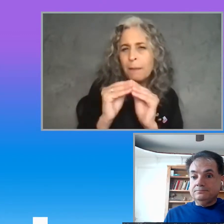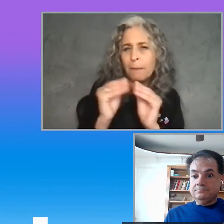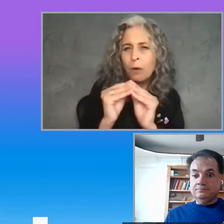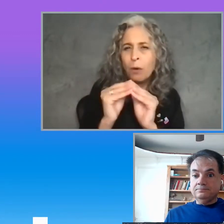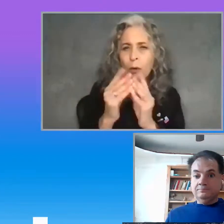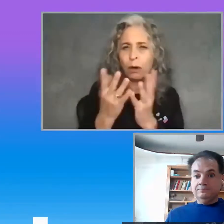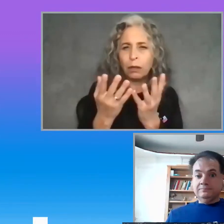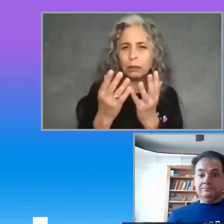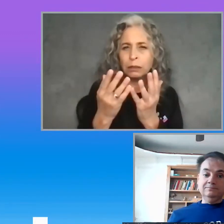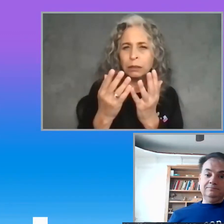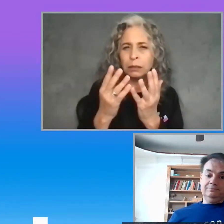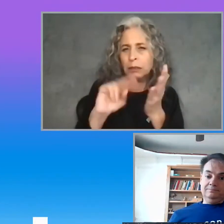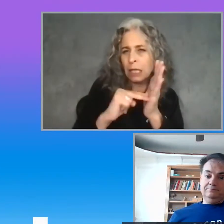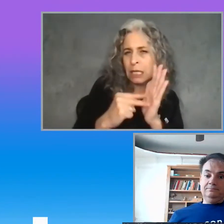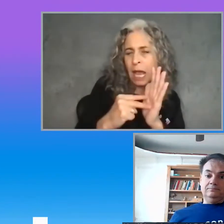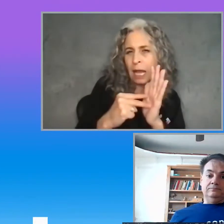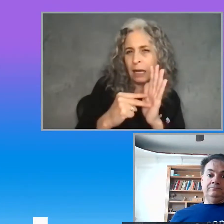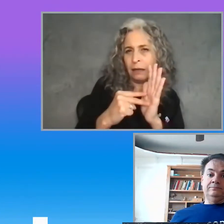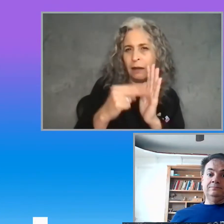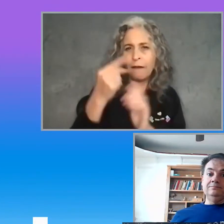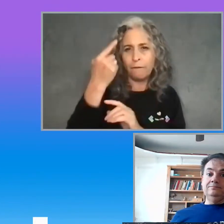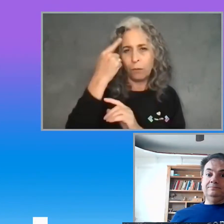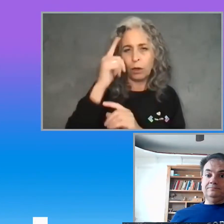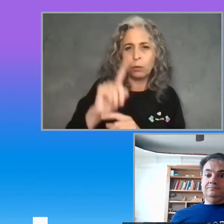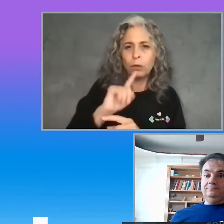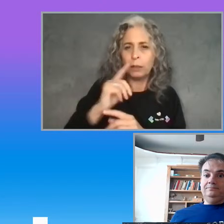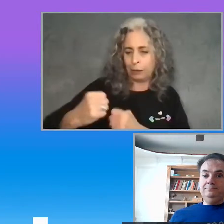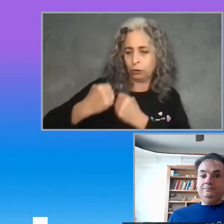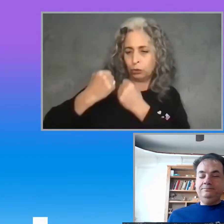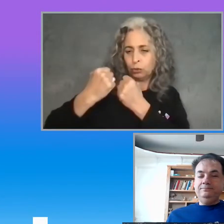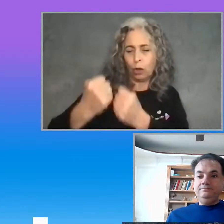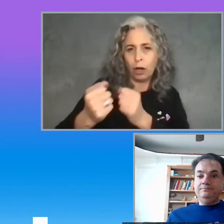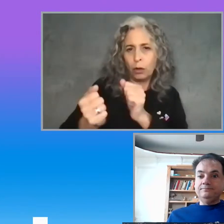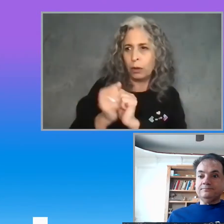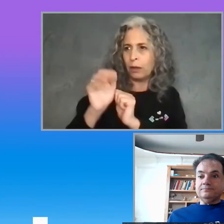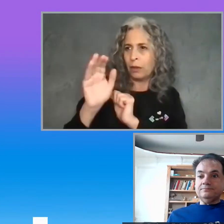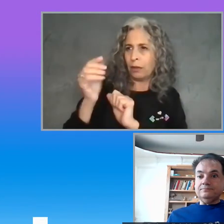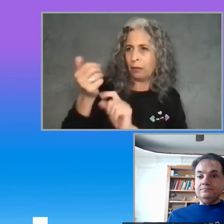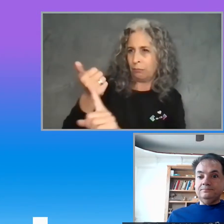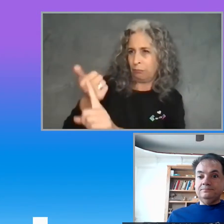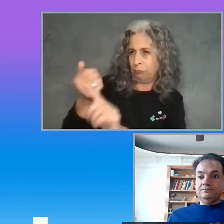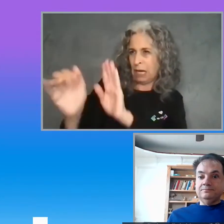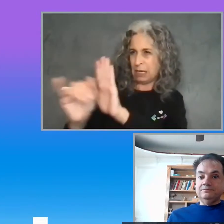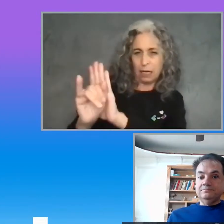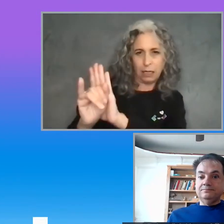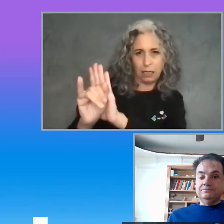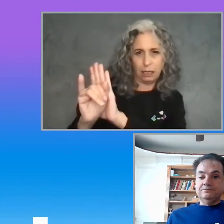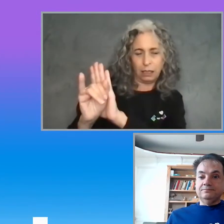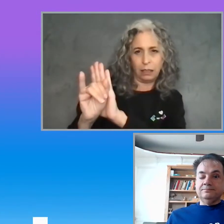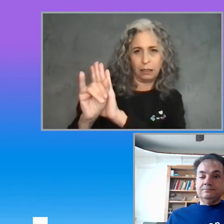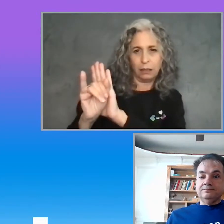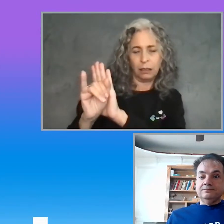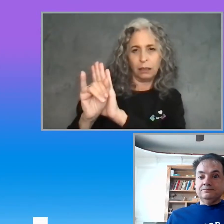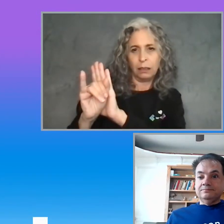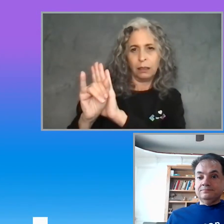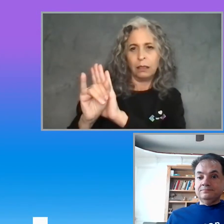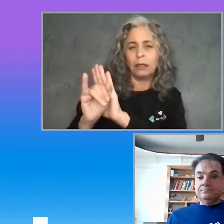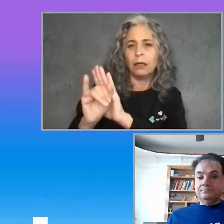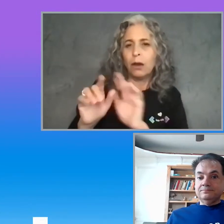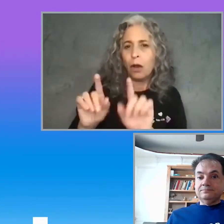intent on really being strong about one's identity. Also,